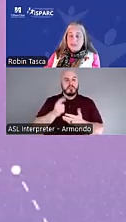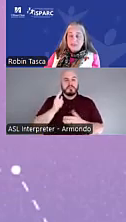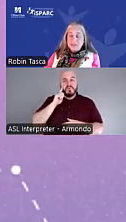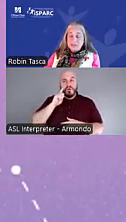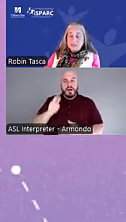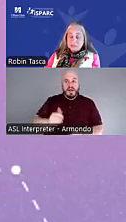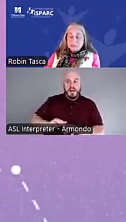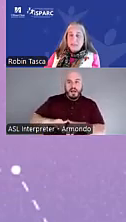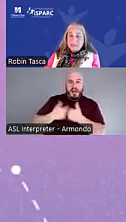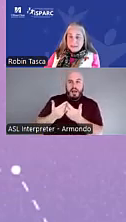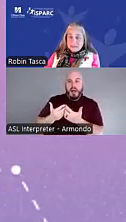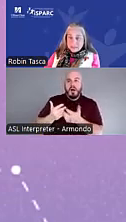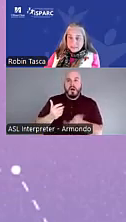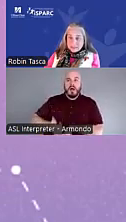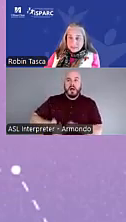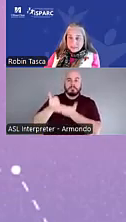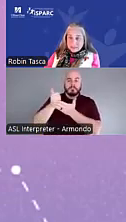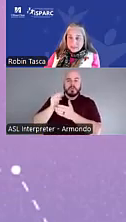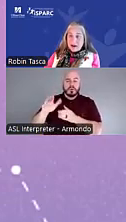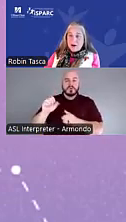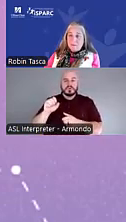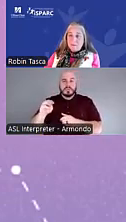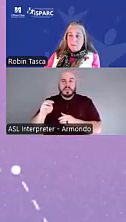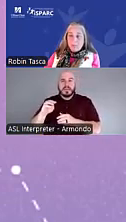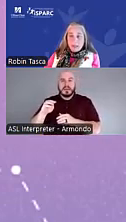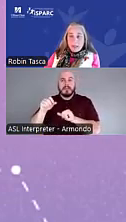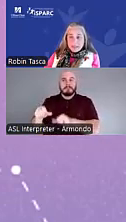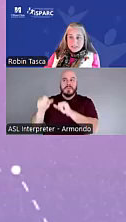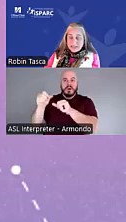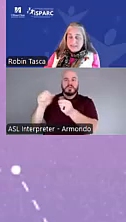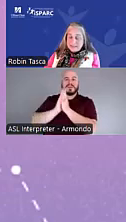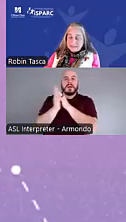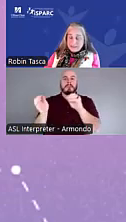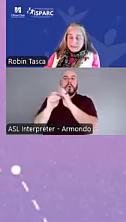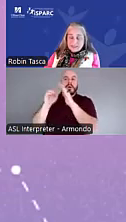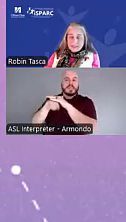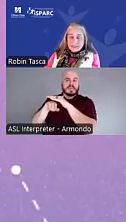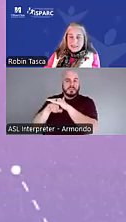posts be accessible. Hashtags-- it is interesting.